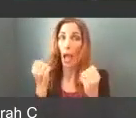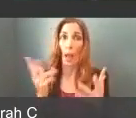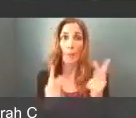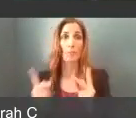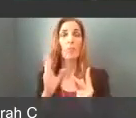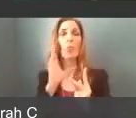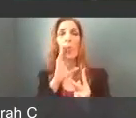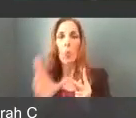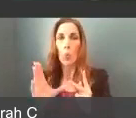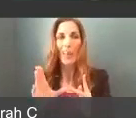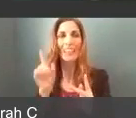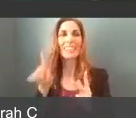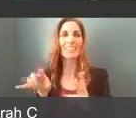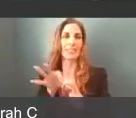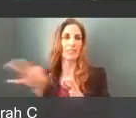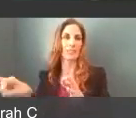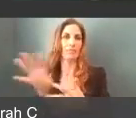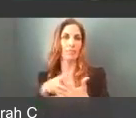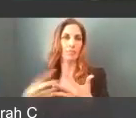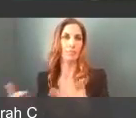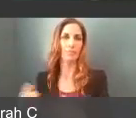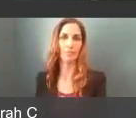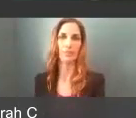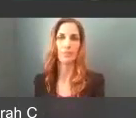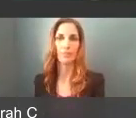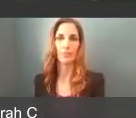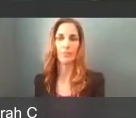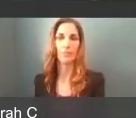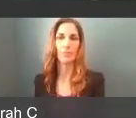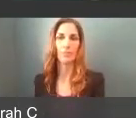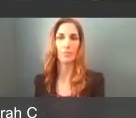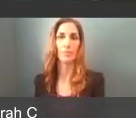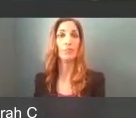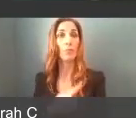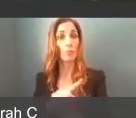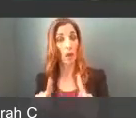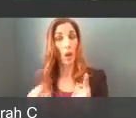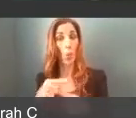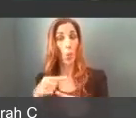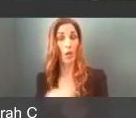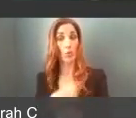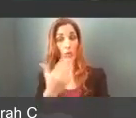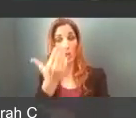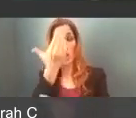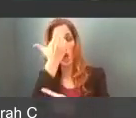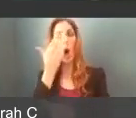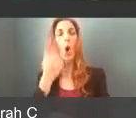require rescheduling but as soon as we know, we will reach out to those individuals by email.